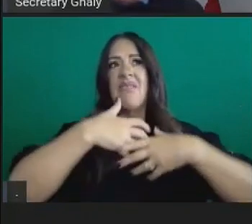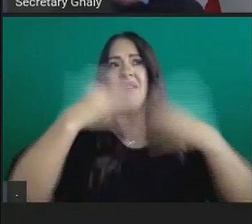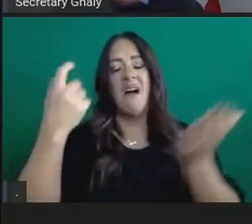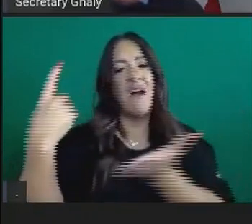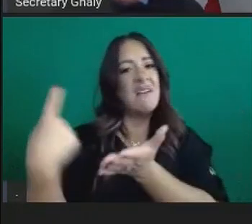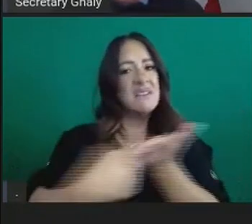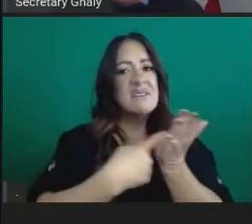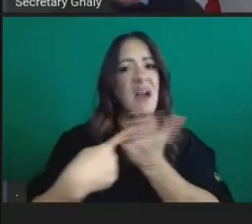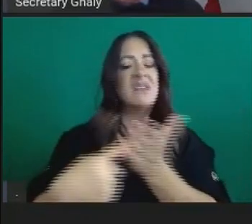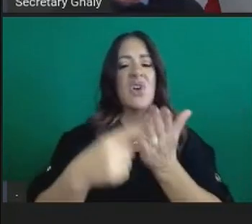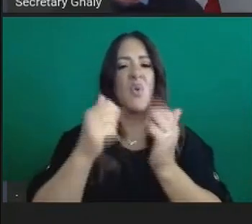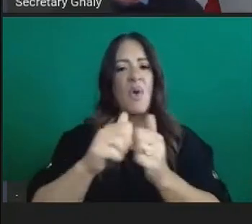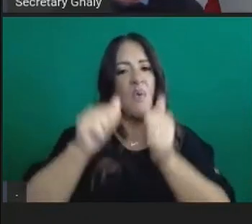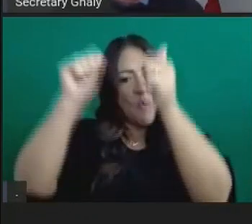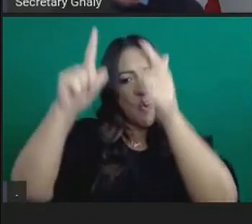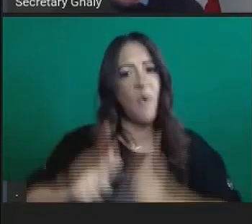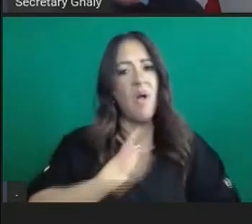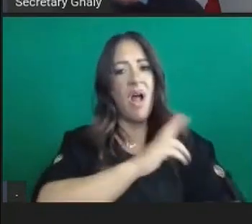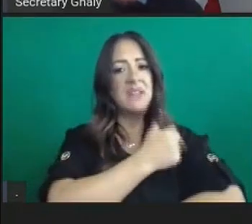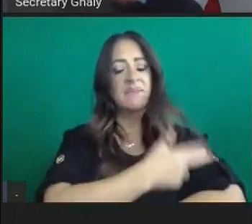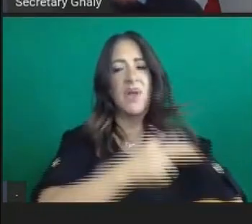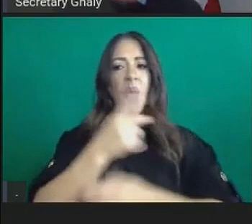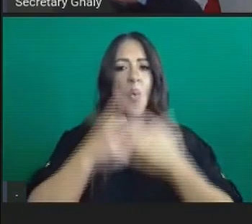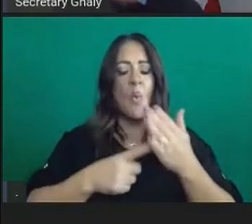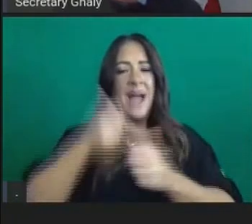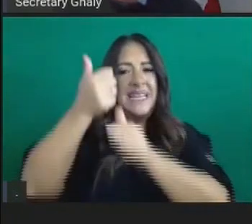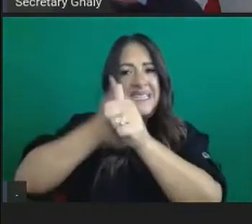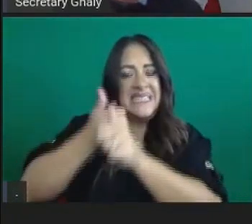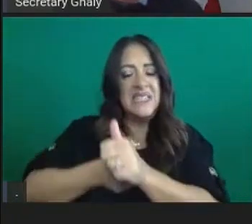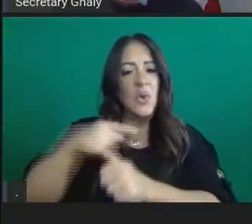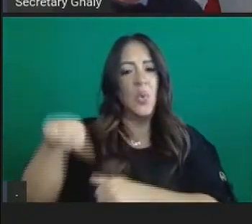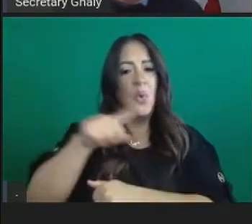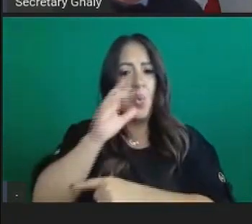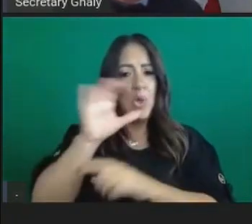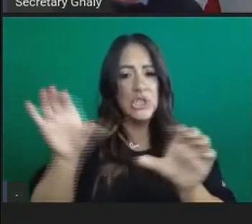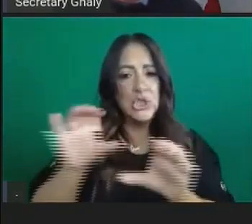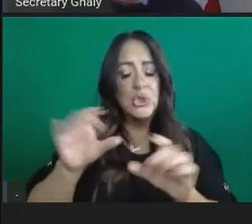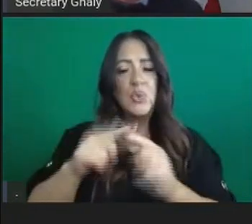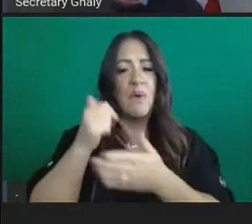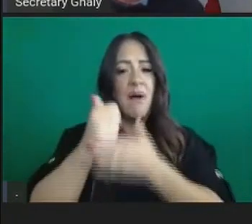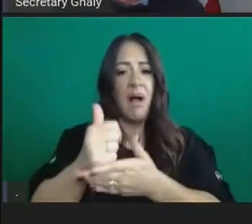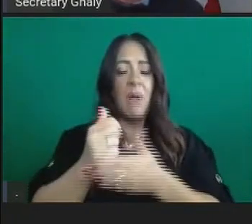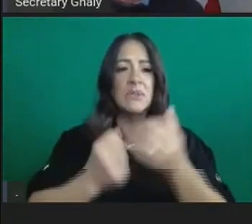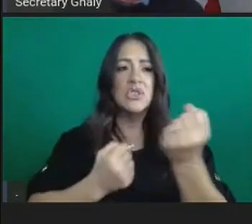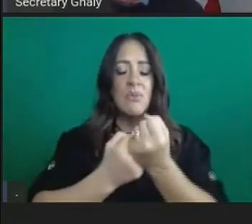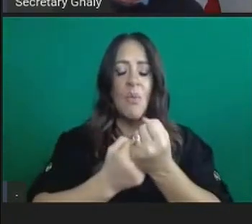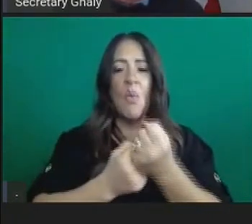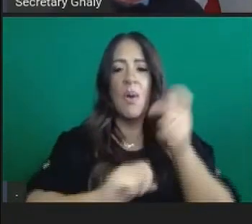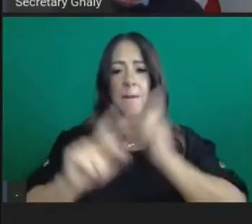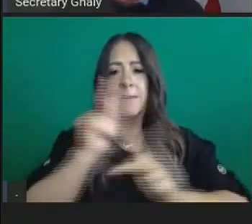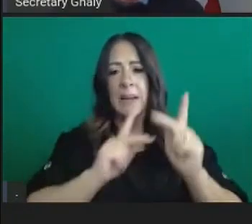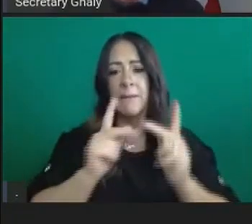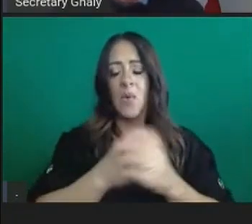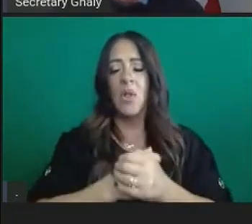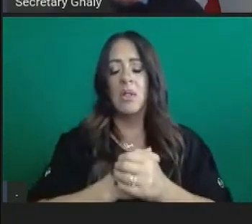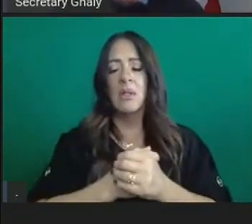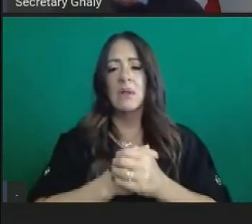NIGHT DISCUSSIONS AND CONVERSATIONS WITH HOSPITAL LEADERS, ASSOCIATION LEADERS ACROSS IMPACTED REGIONS TO